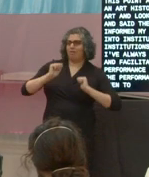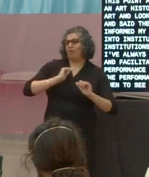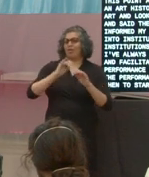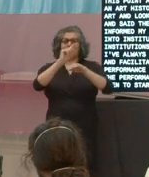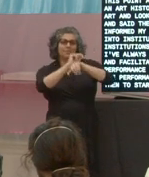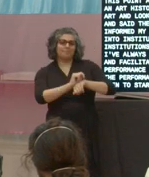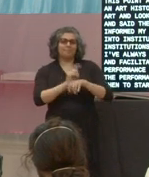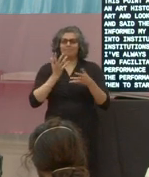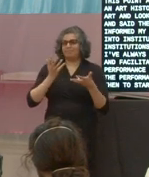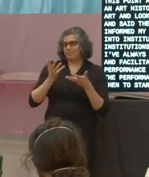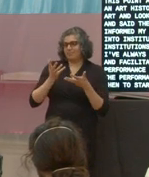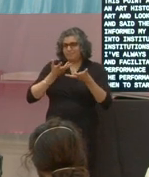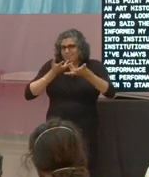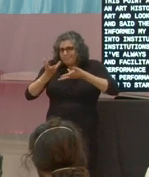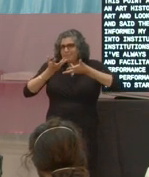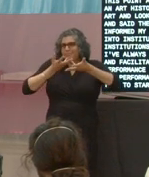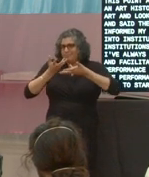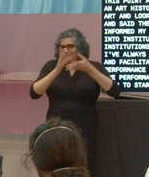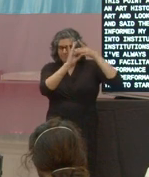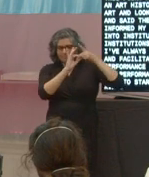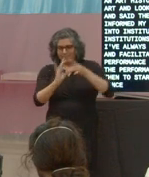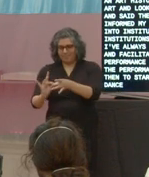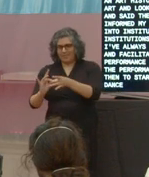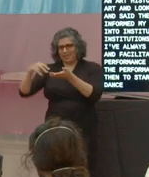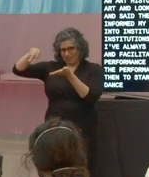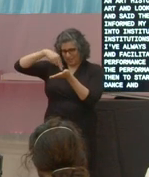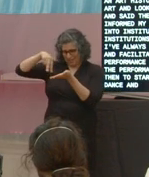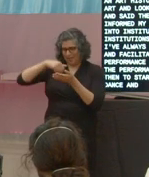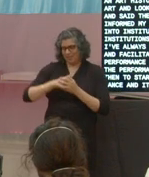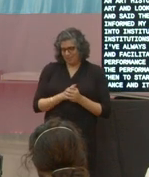And it's only they're really just been two projects that I've